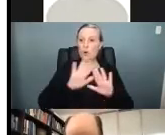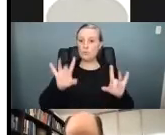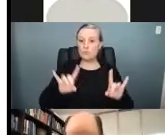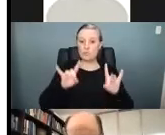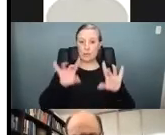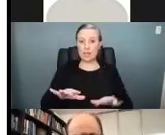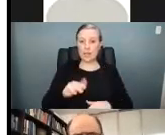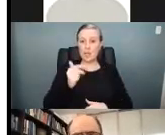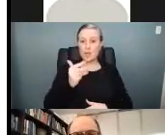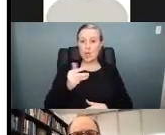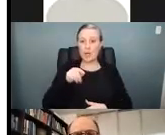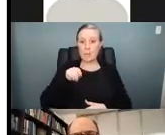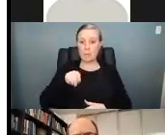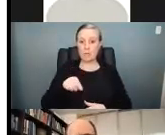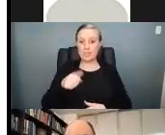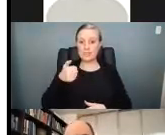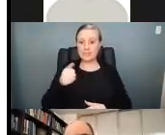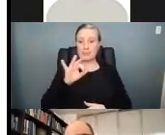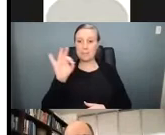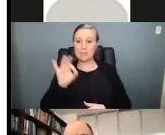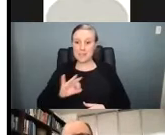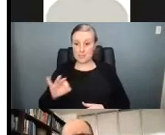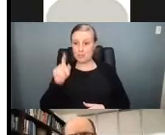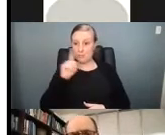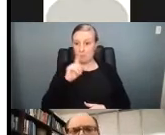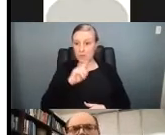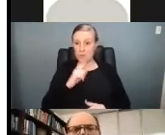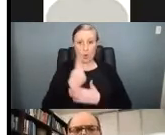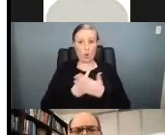category and there is a very significant difference